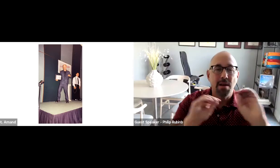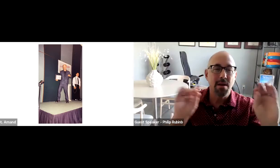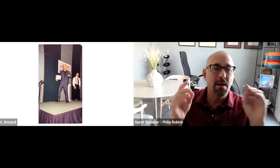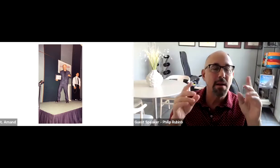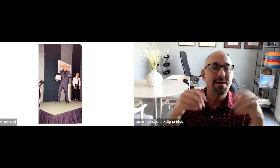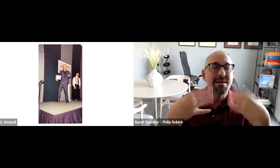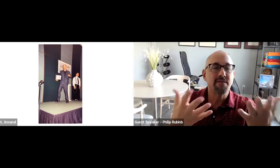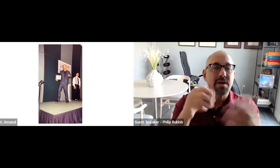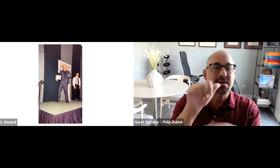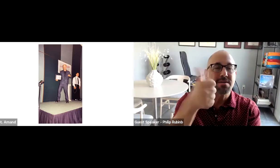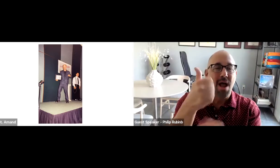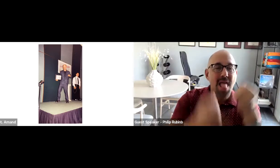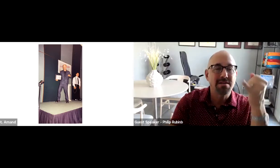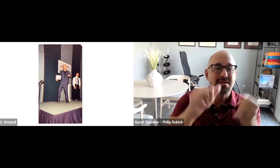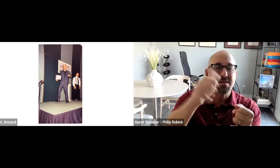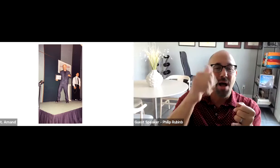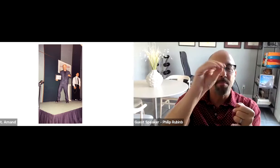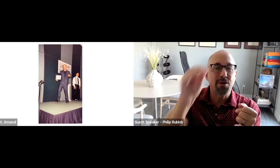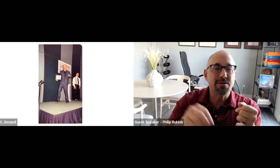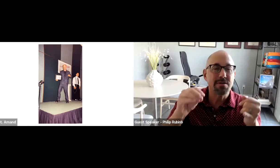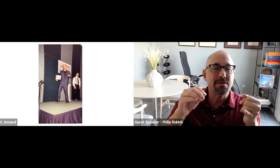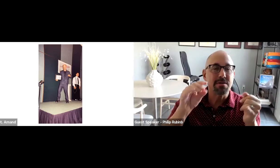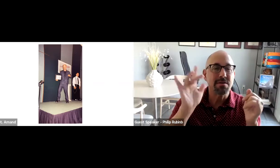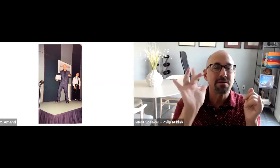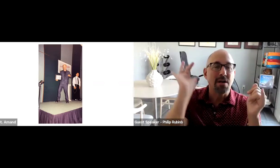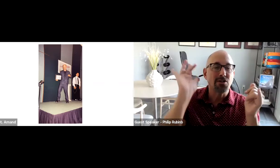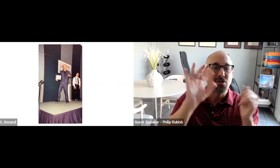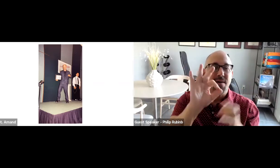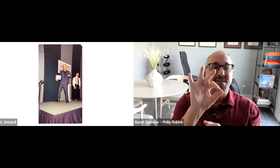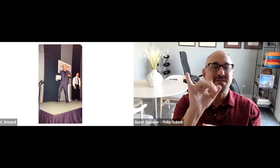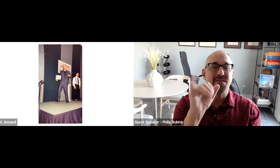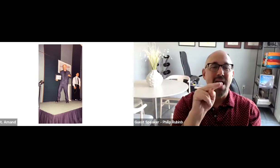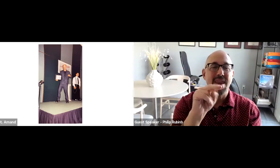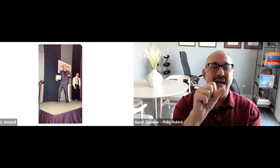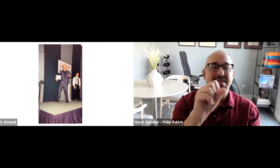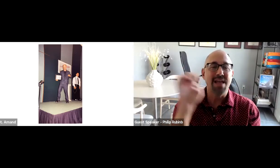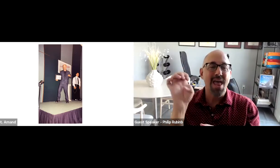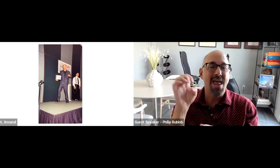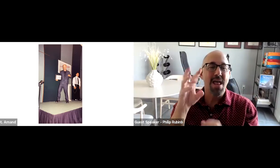have Guy come in and do the interior design, give the last 10% to the project,